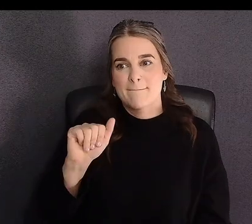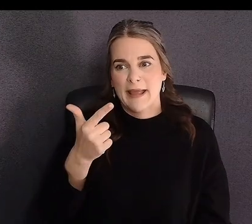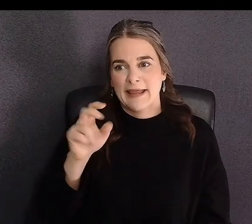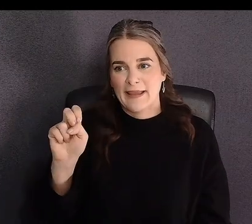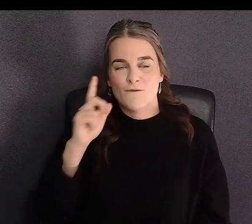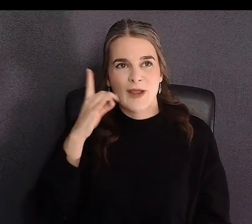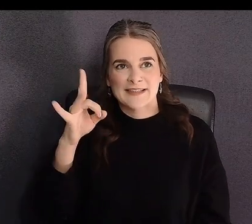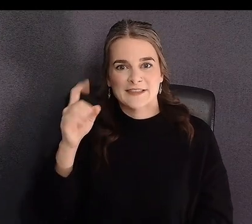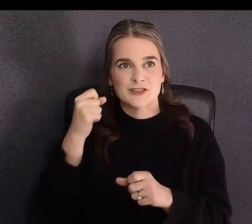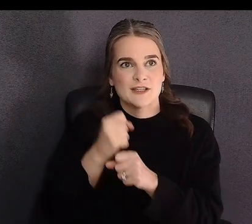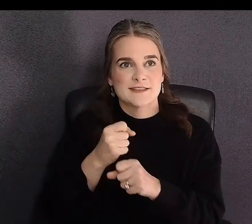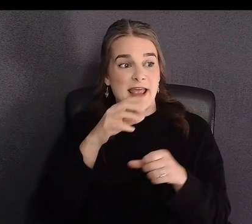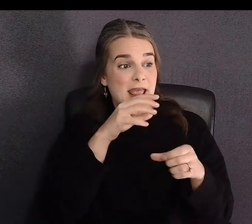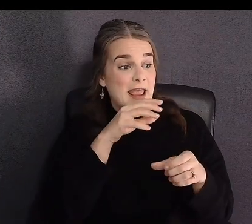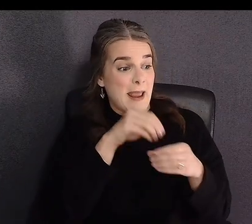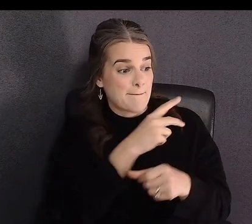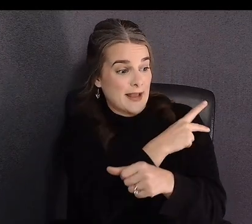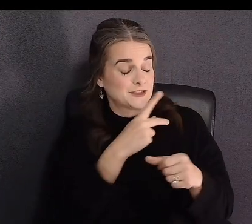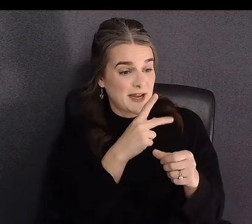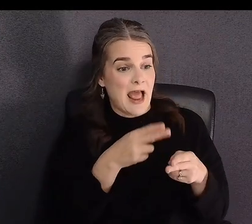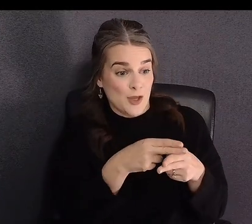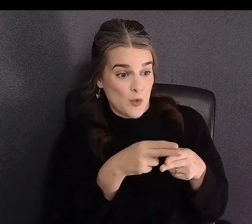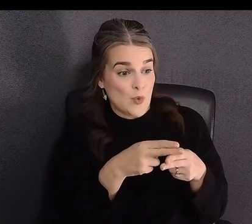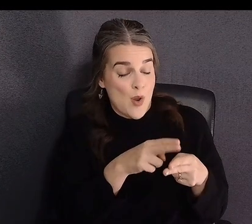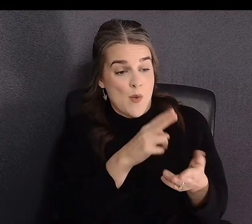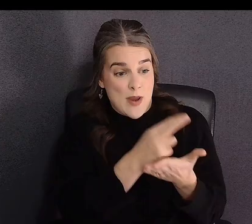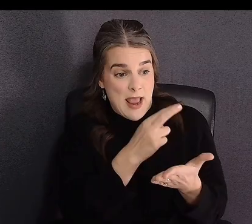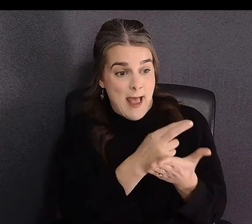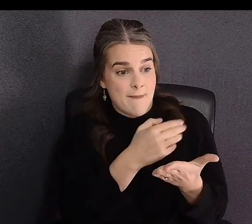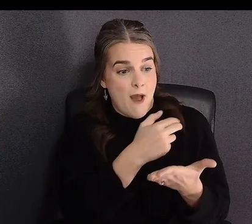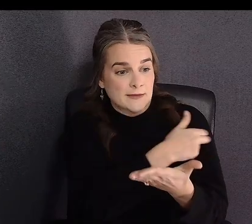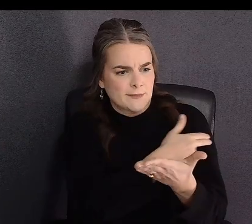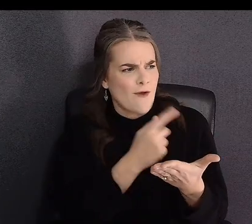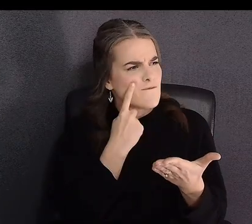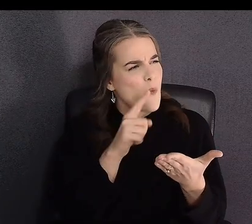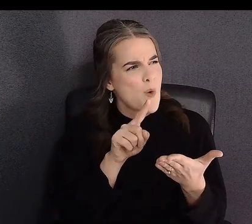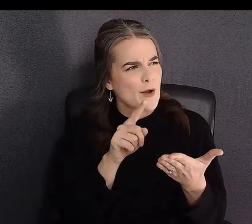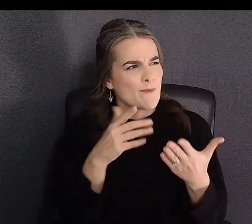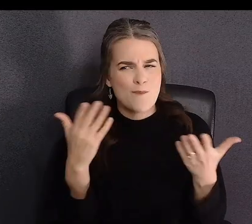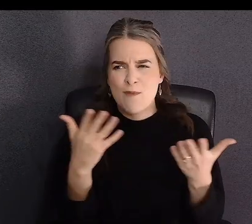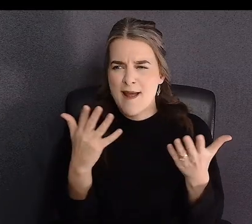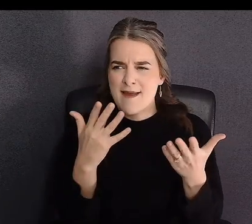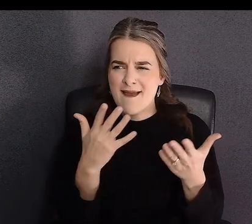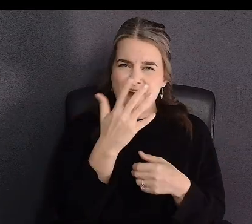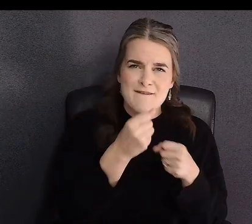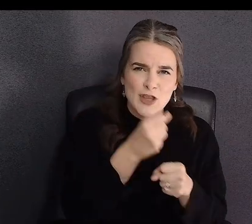in our inpatient acute rehab hospital for five years, six